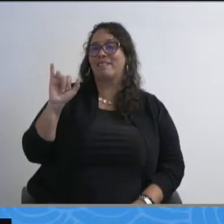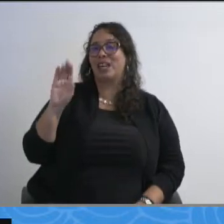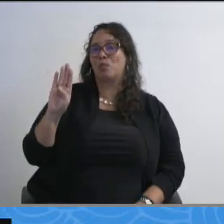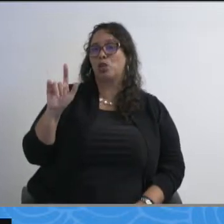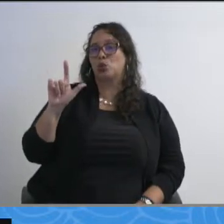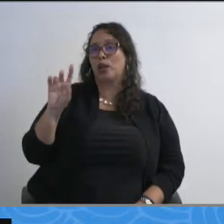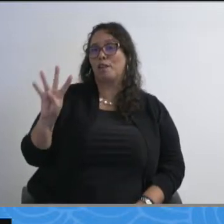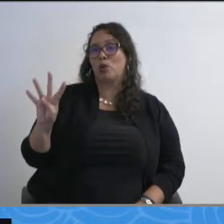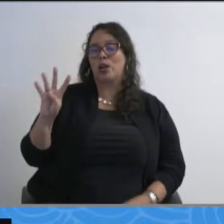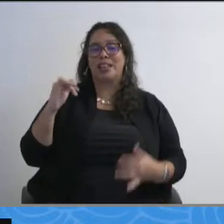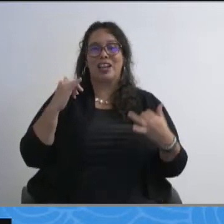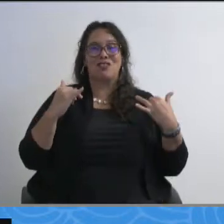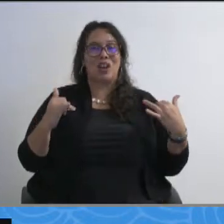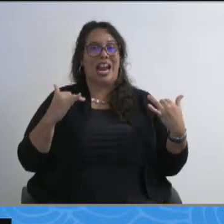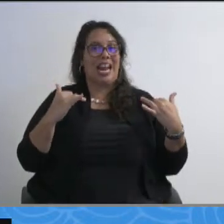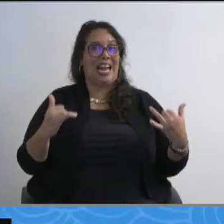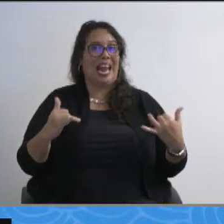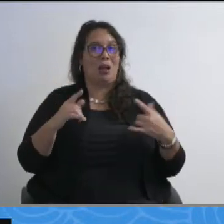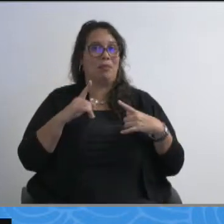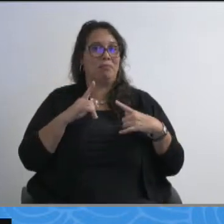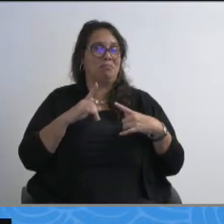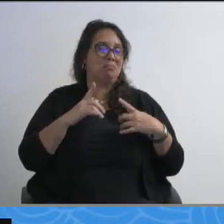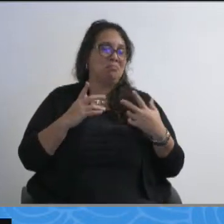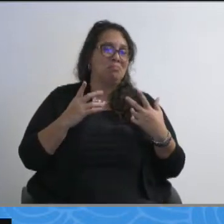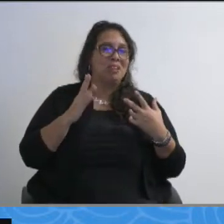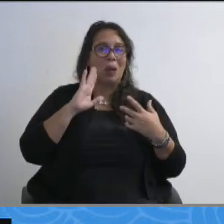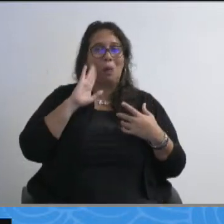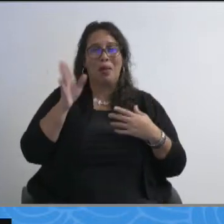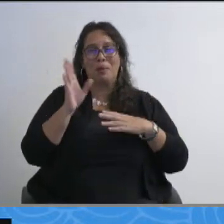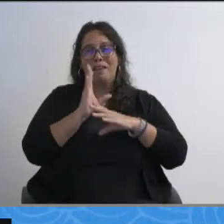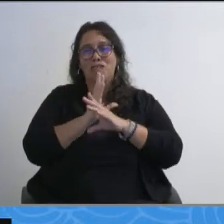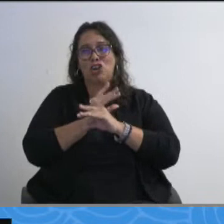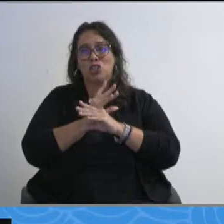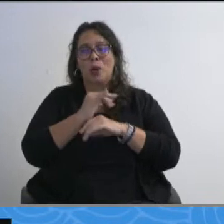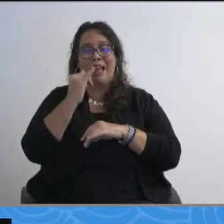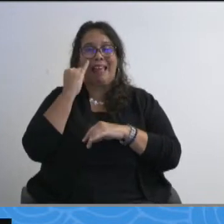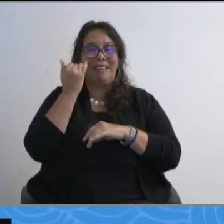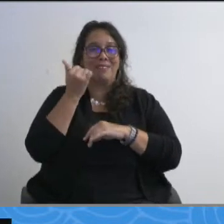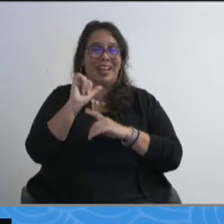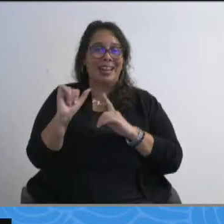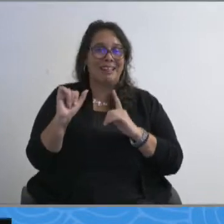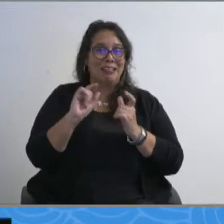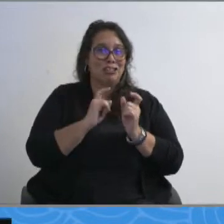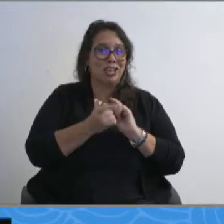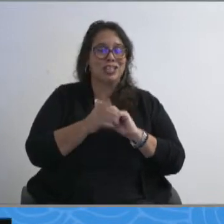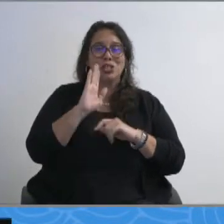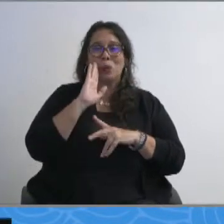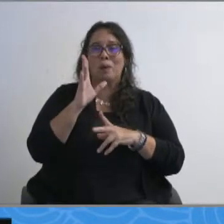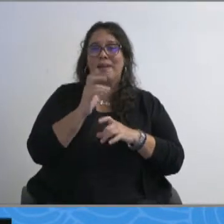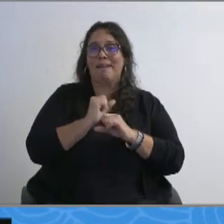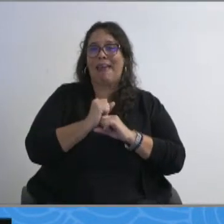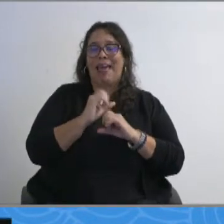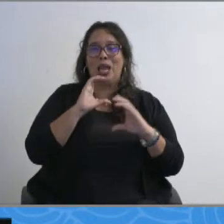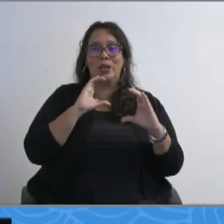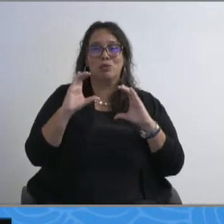For now, we're still counting on it to be virtual. However, if anything changes, you will receive communication from me.